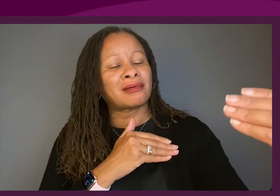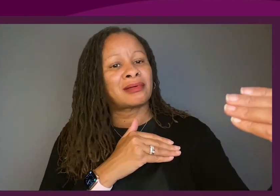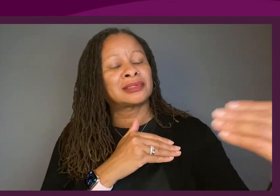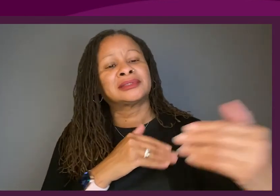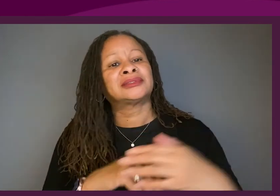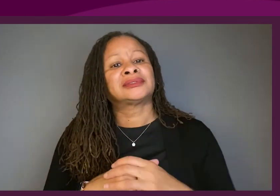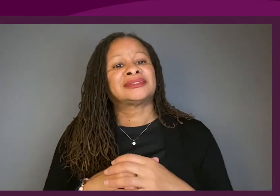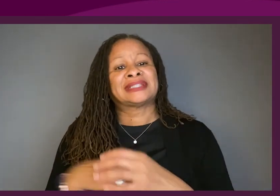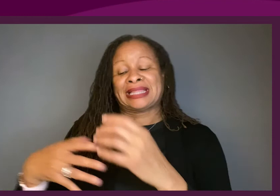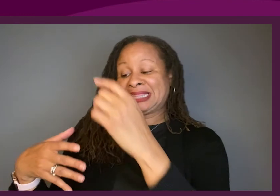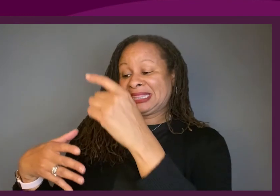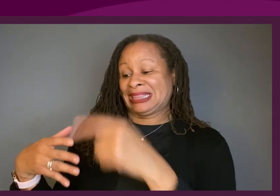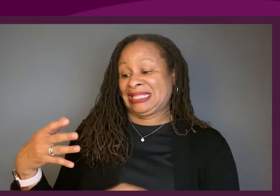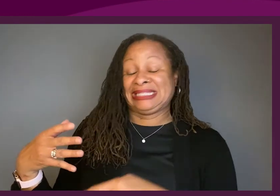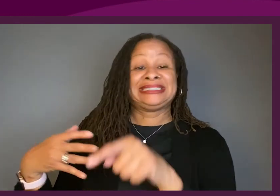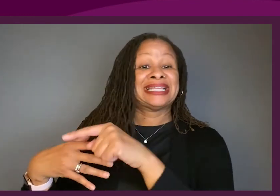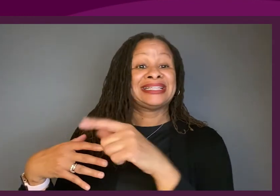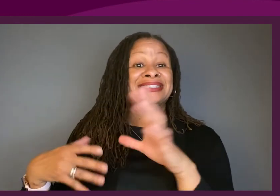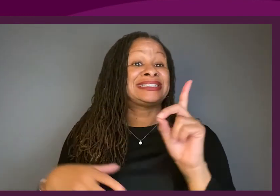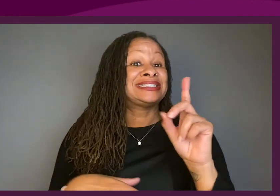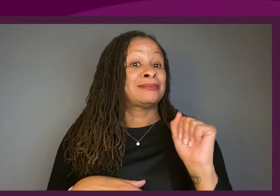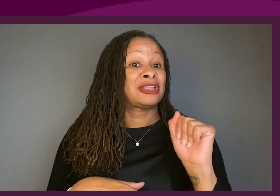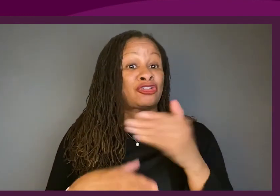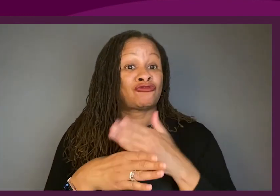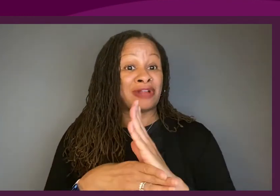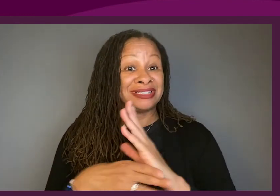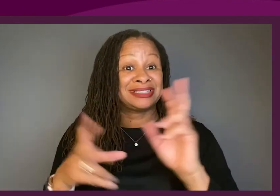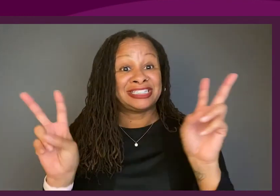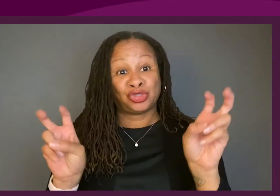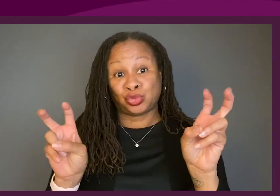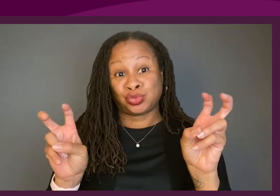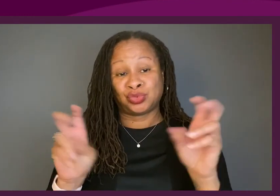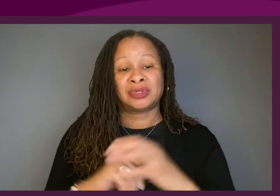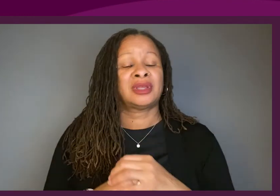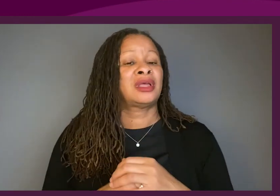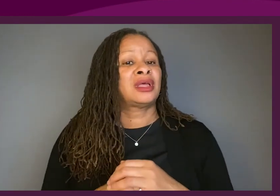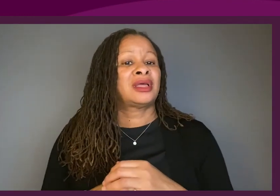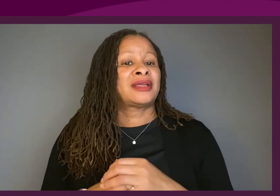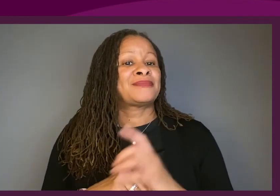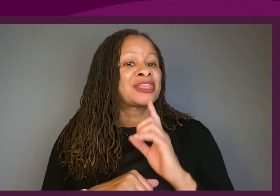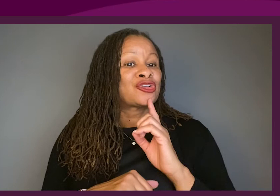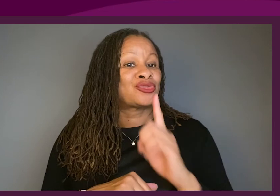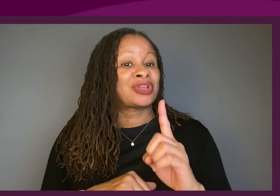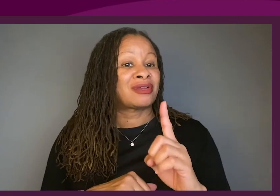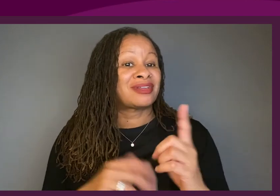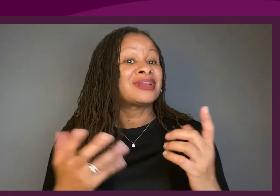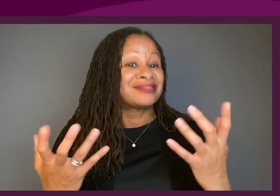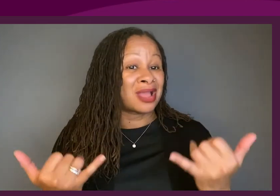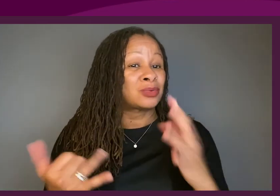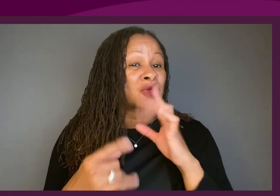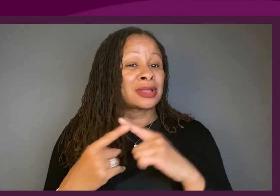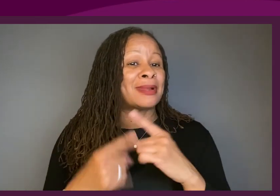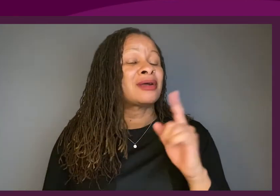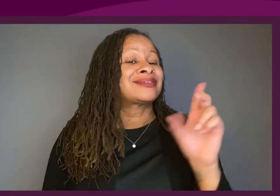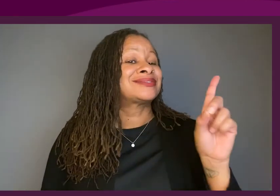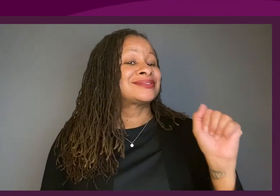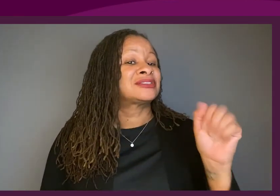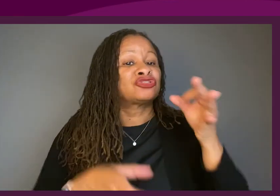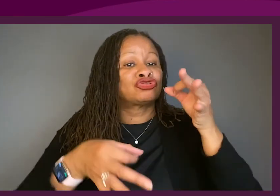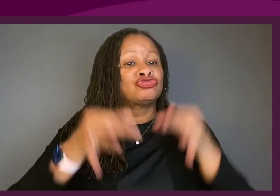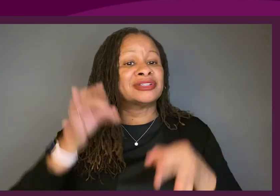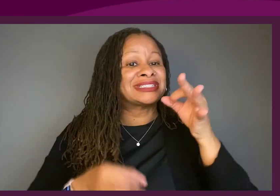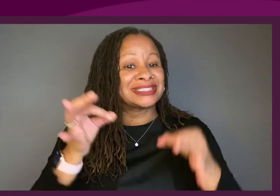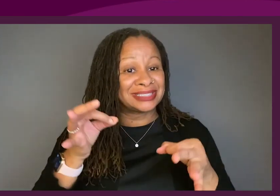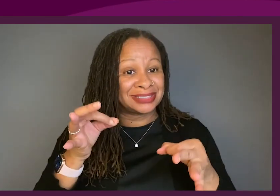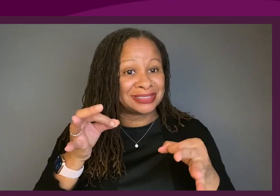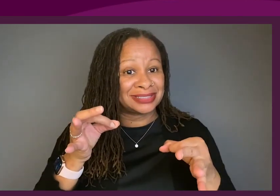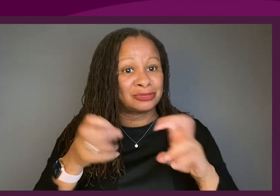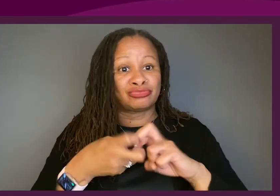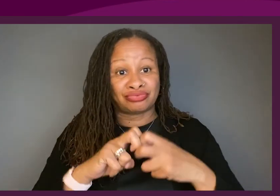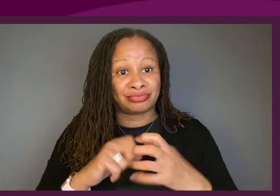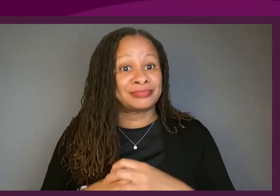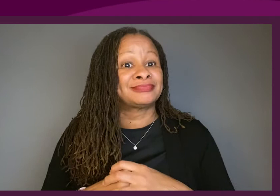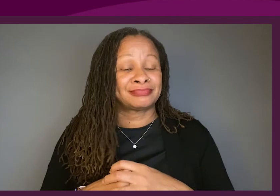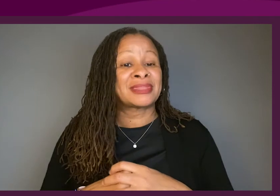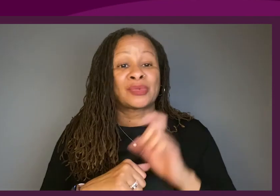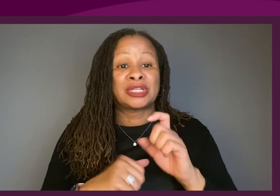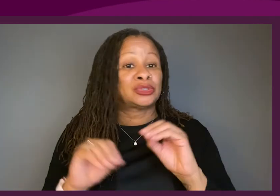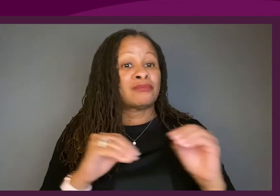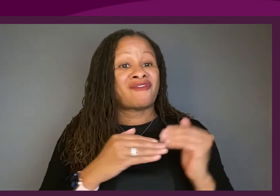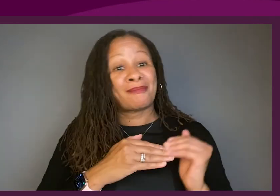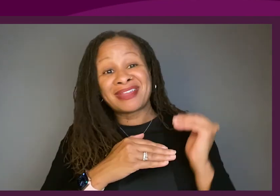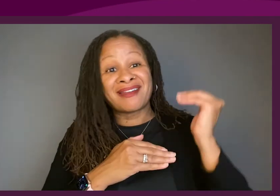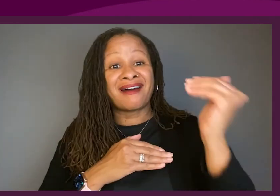We need to move beyond the trying to make laws work when it comes to people with disabilities,